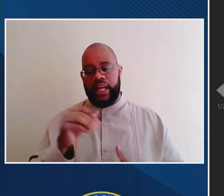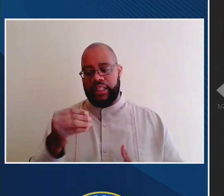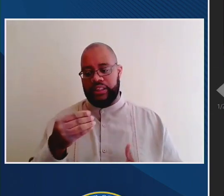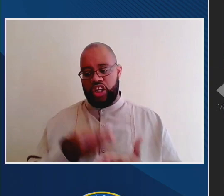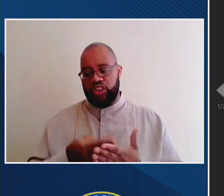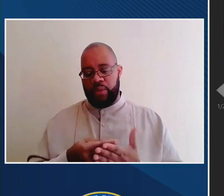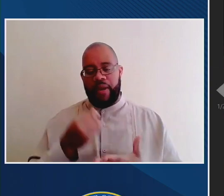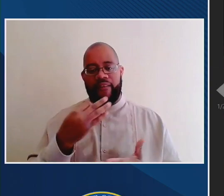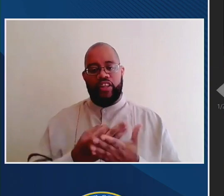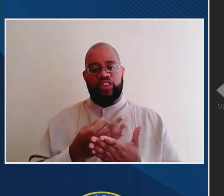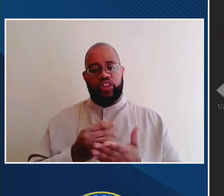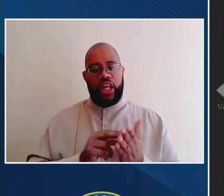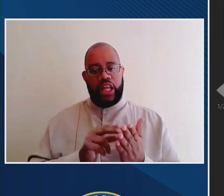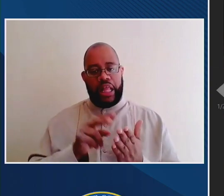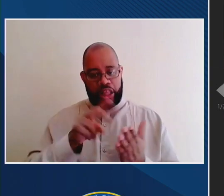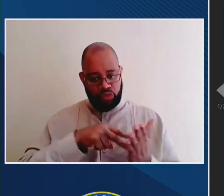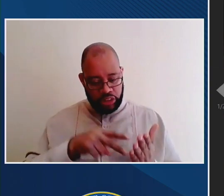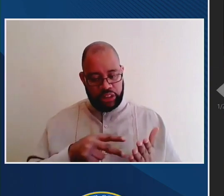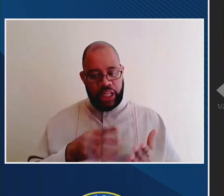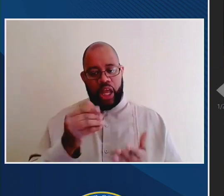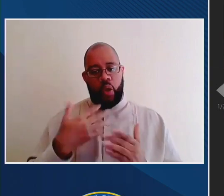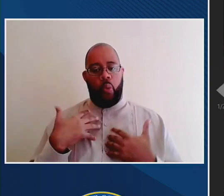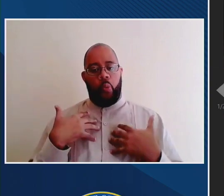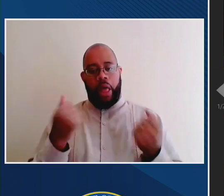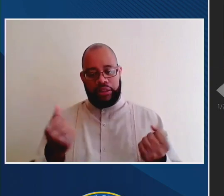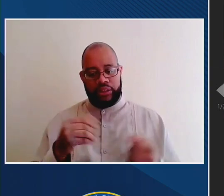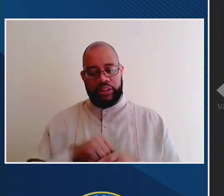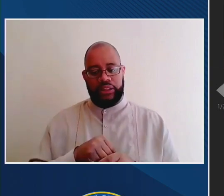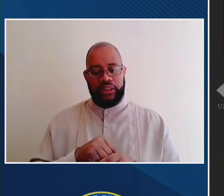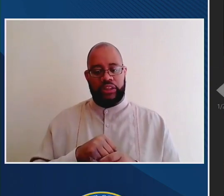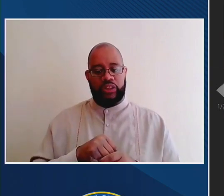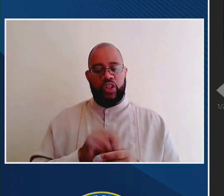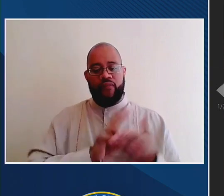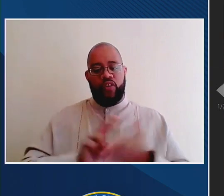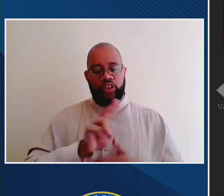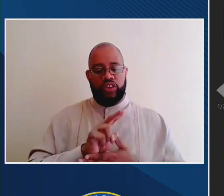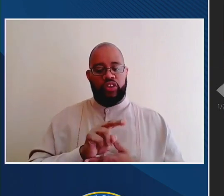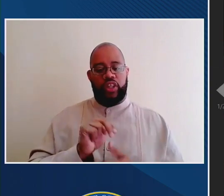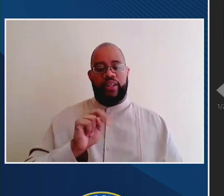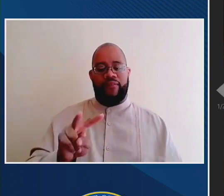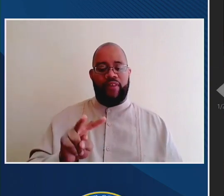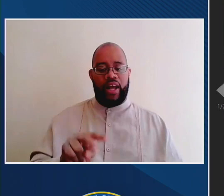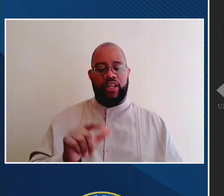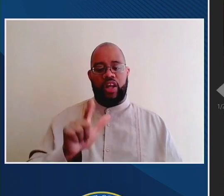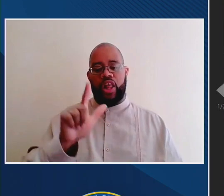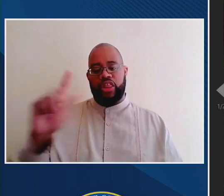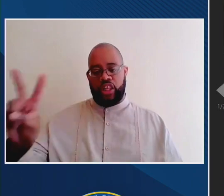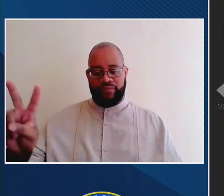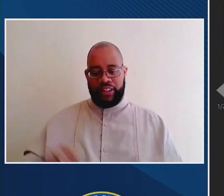Literacy and Wellness at the University of Nevada, Las Vegas. Great to meet you. Thank you Zack.